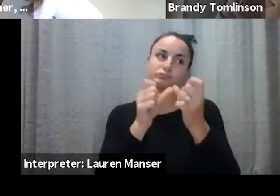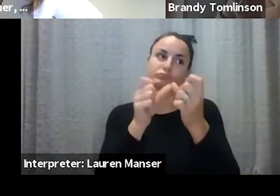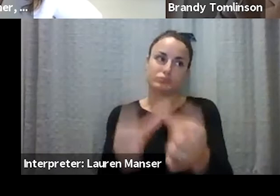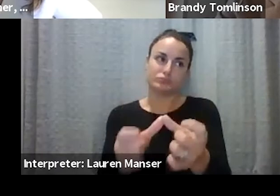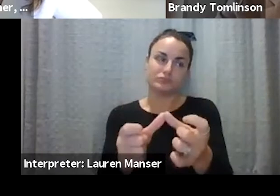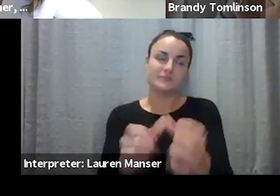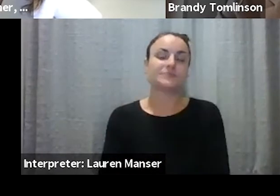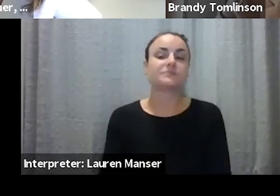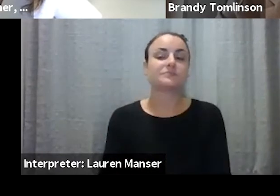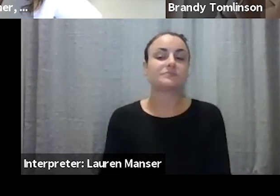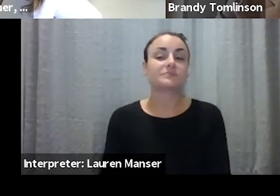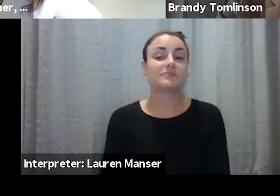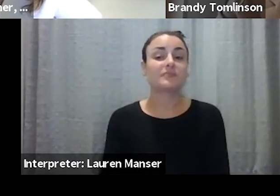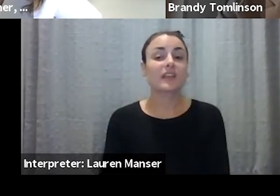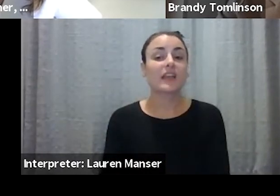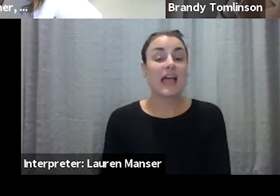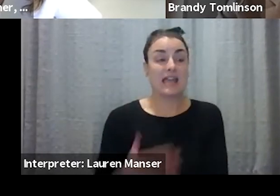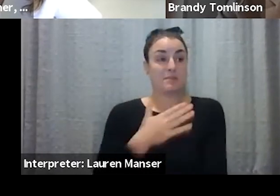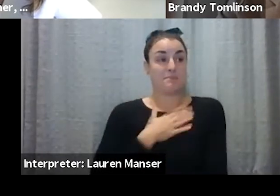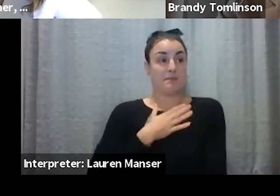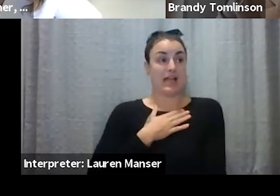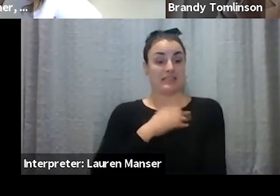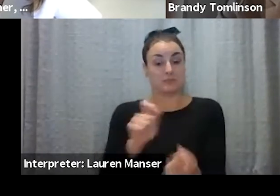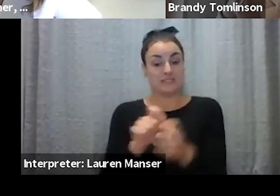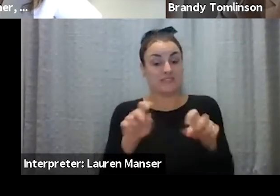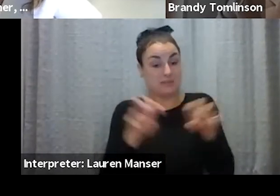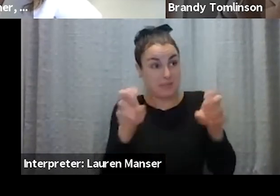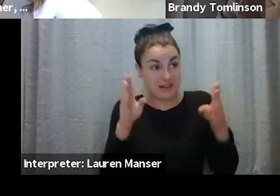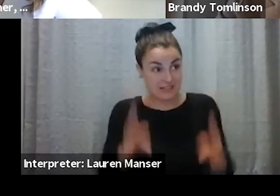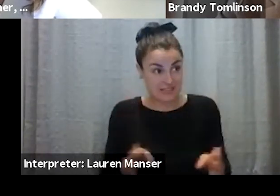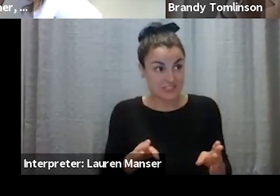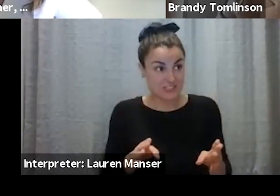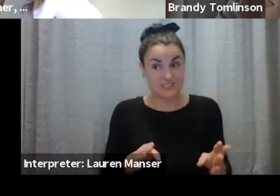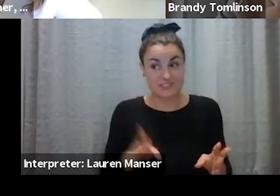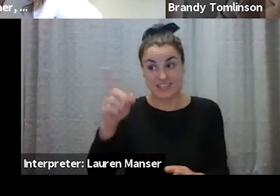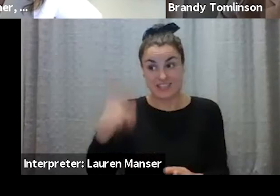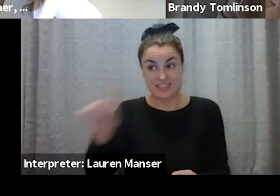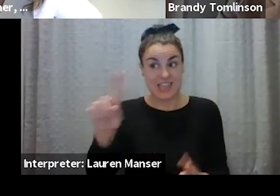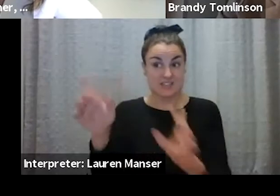through talking about their patient load, and what they've been seeing, and what they've been hearing,